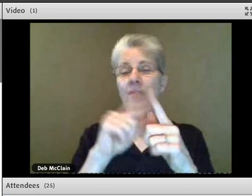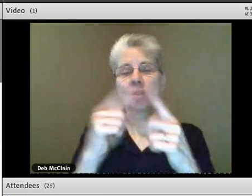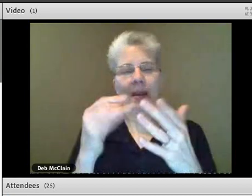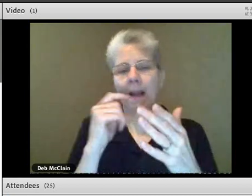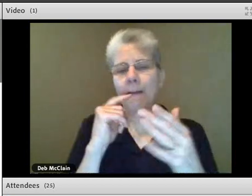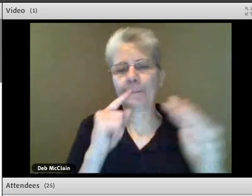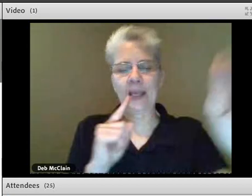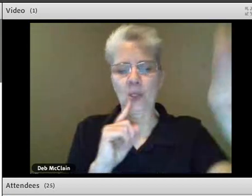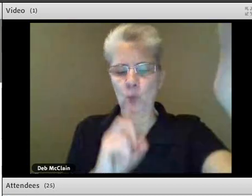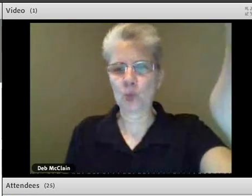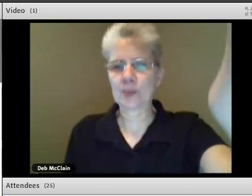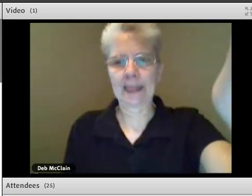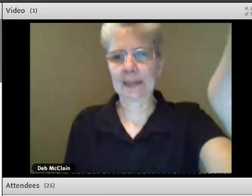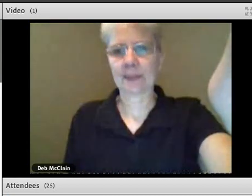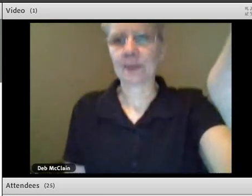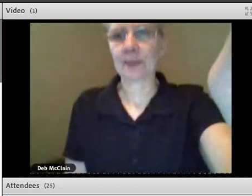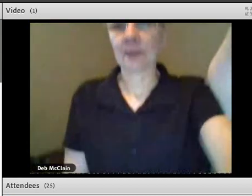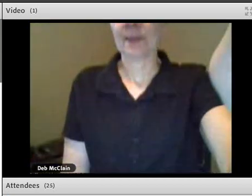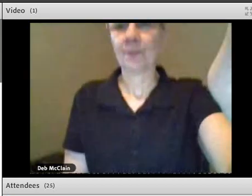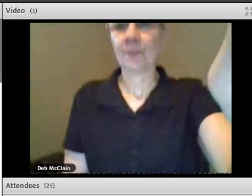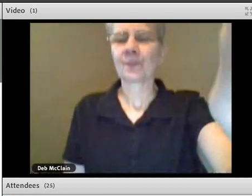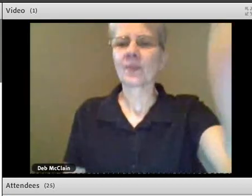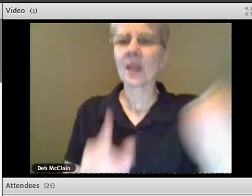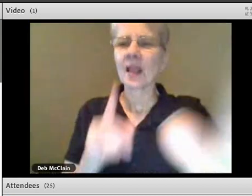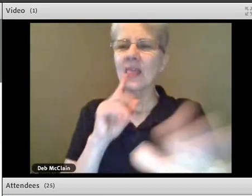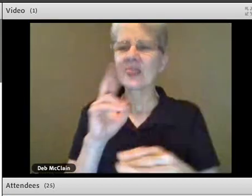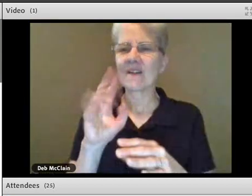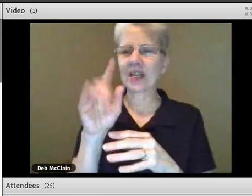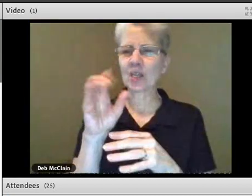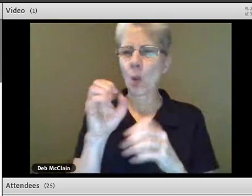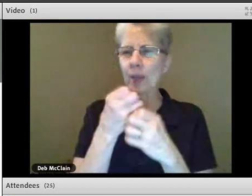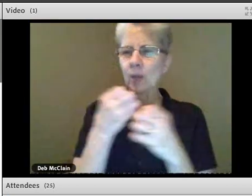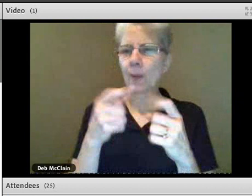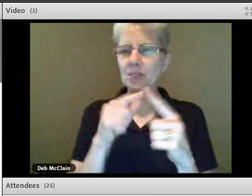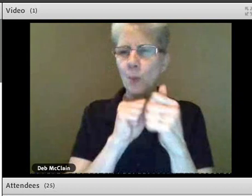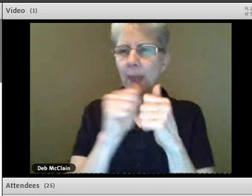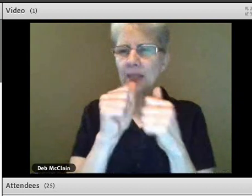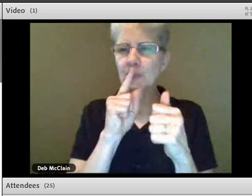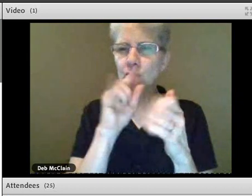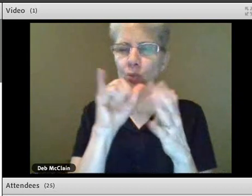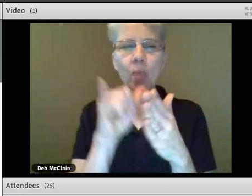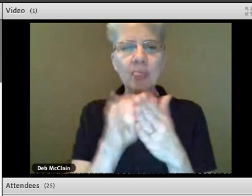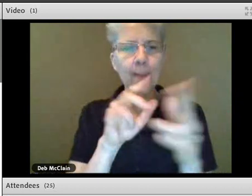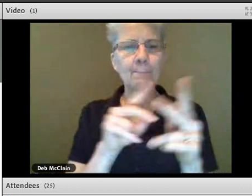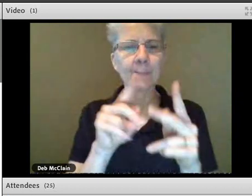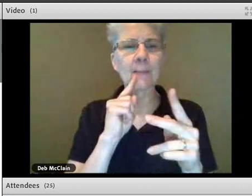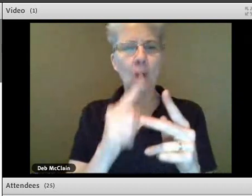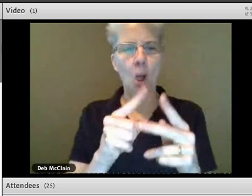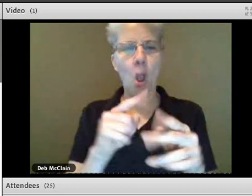You shouldn't use, you know, the video equipment until you pass because you want to make sure that people are competent